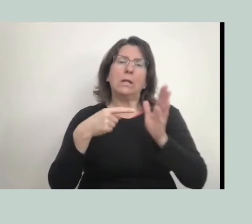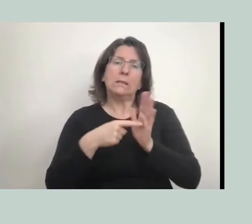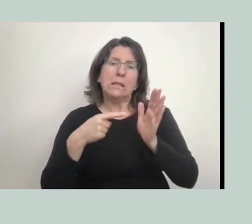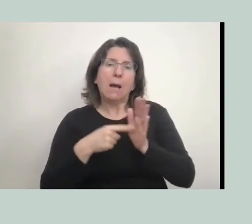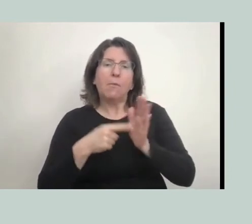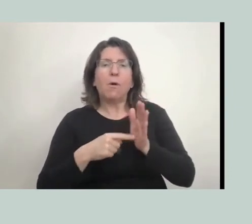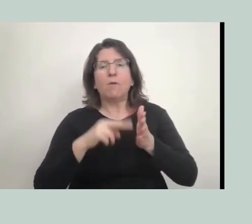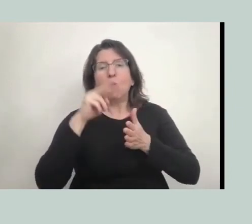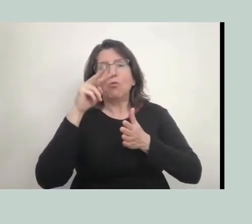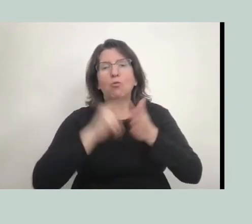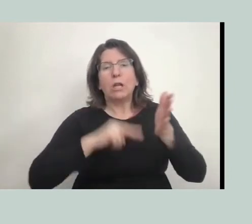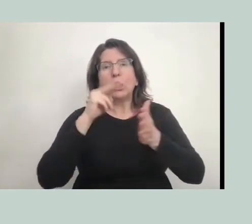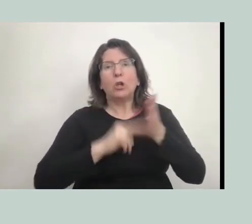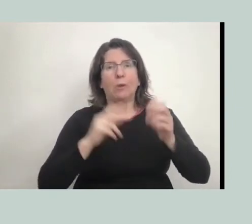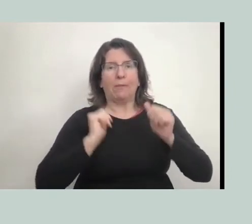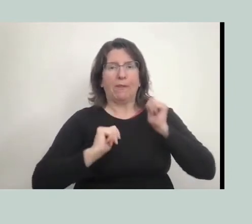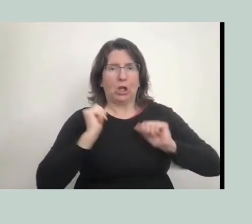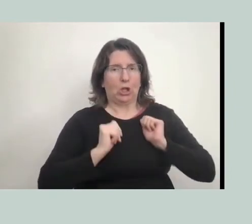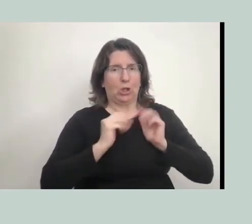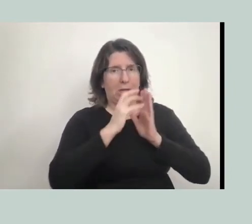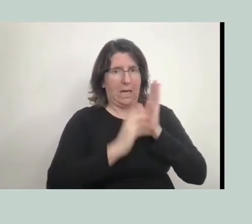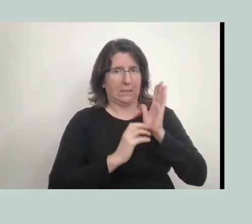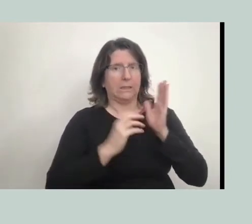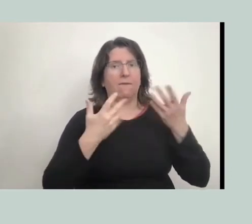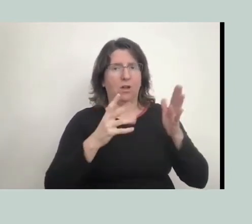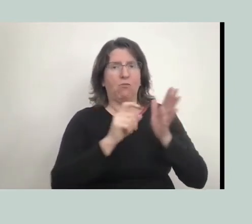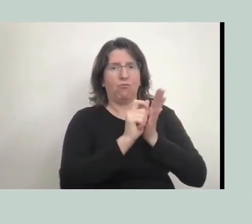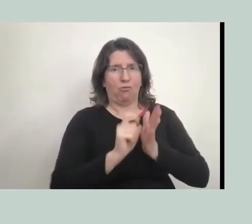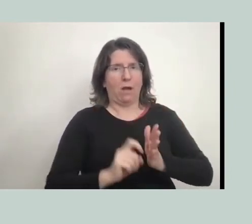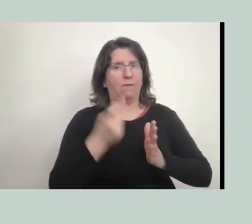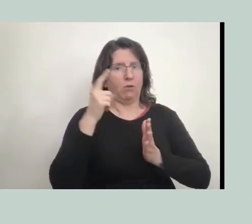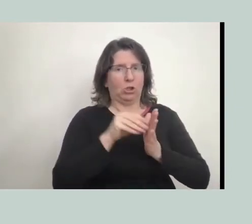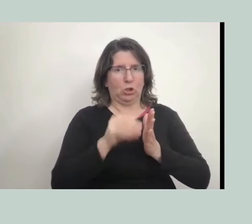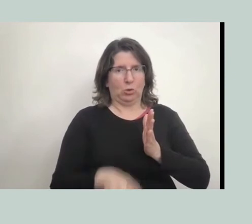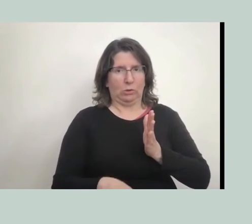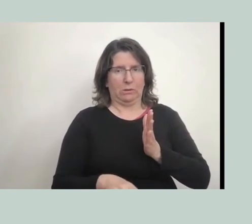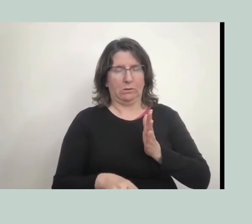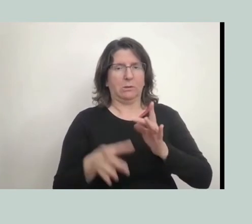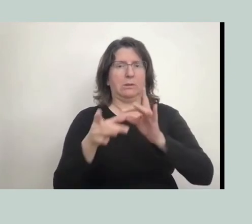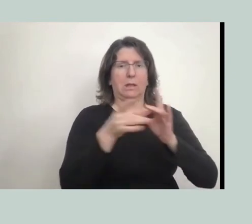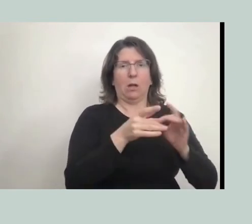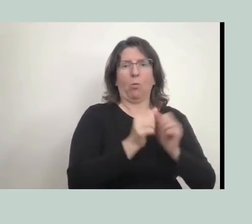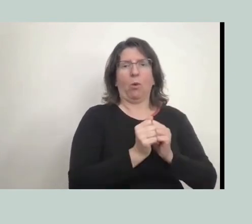I'll give you an example. We did a reading as part of a performance piece.